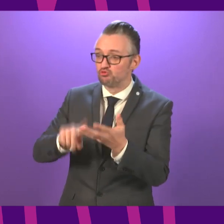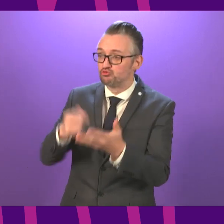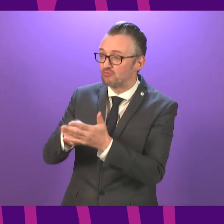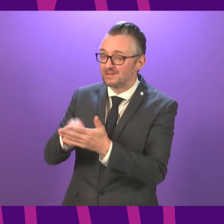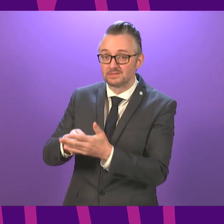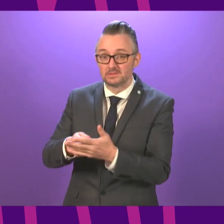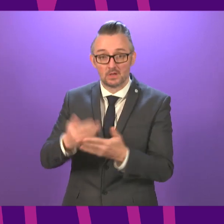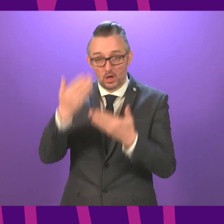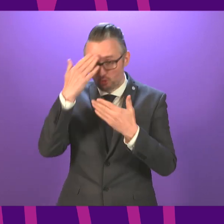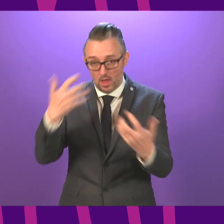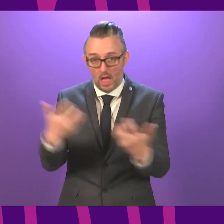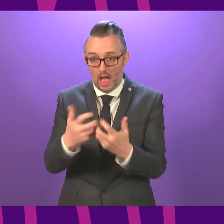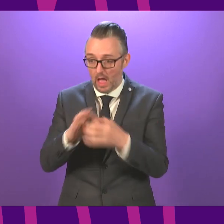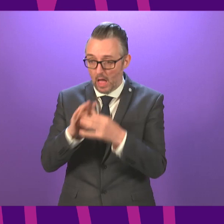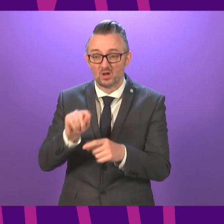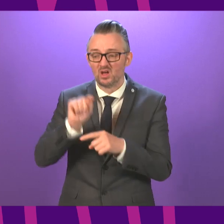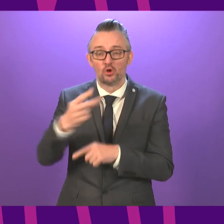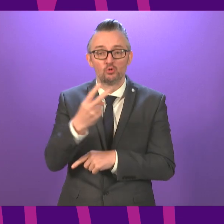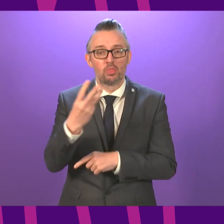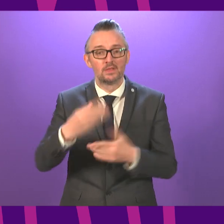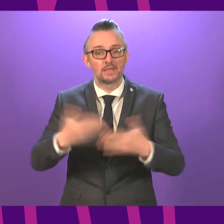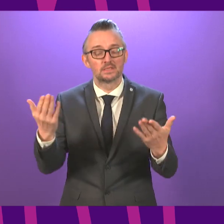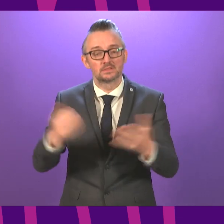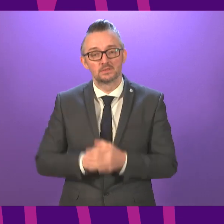The one thing that we do know, however, is that the choice remains—as has been the case since the